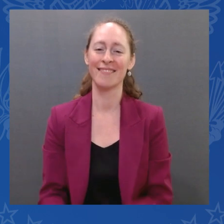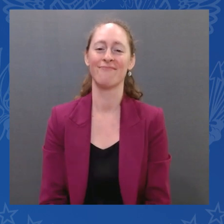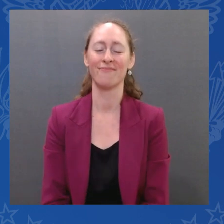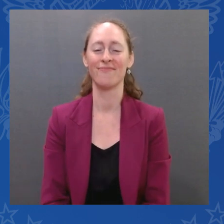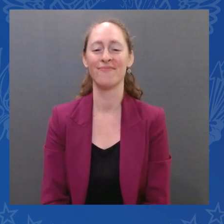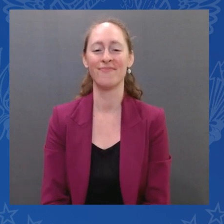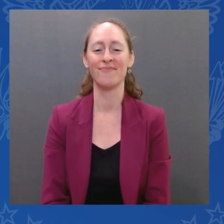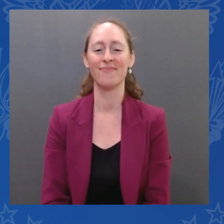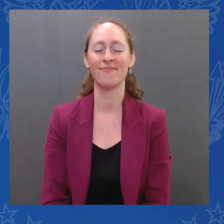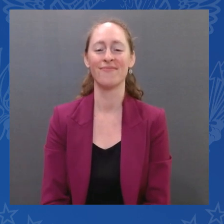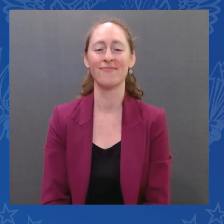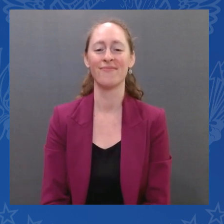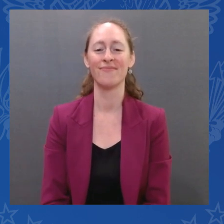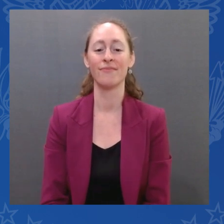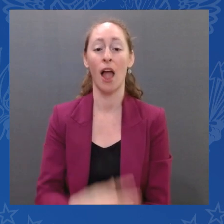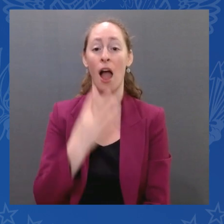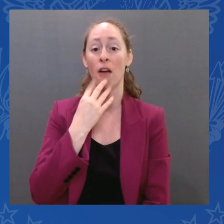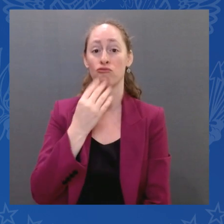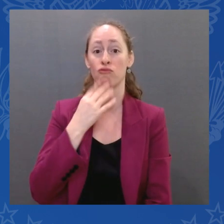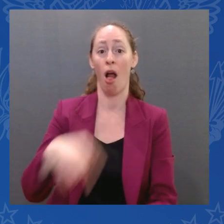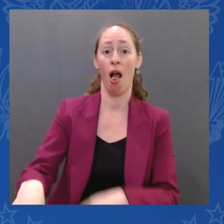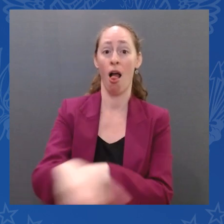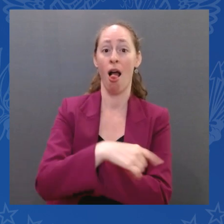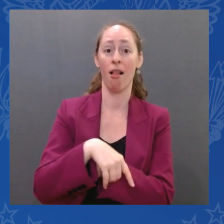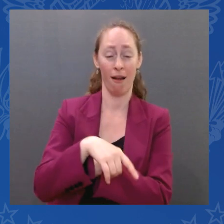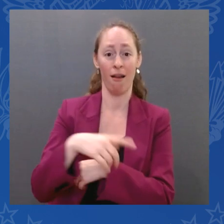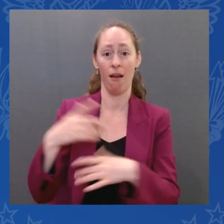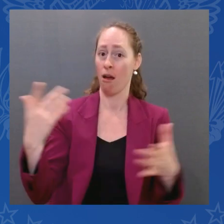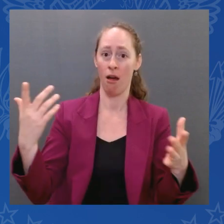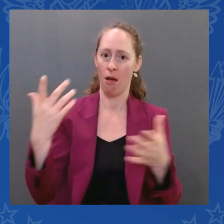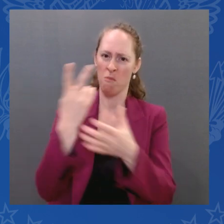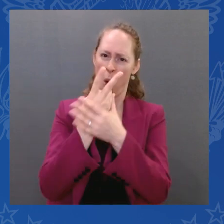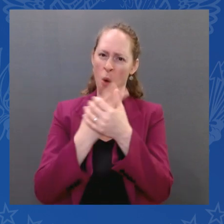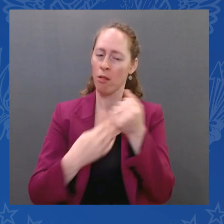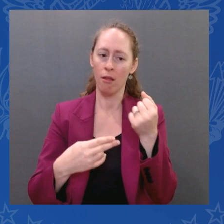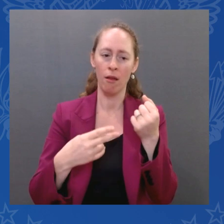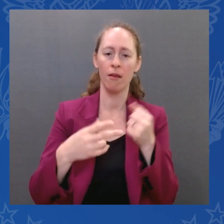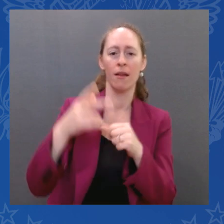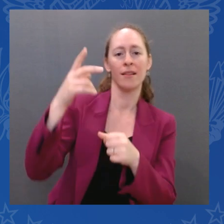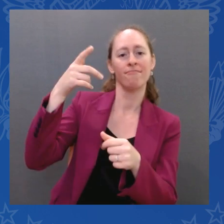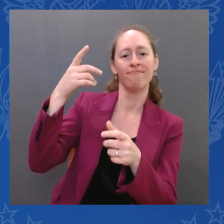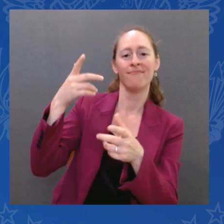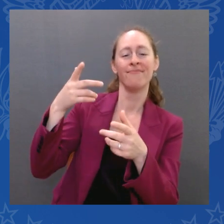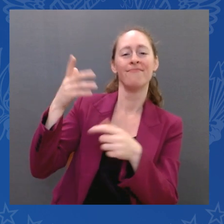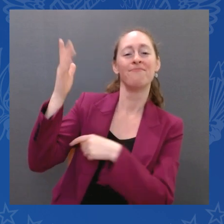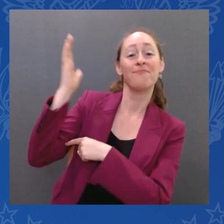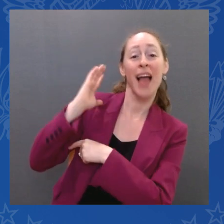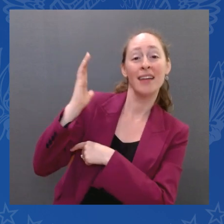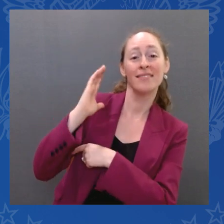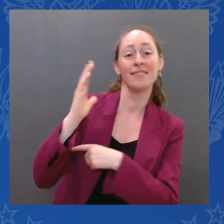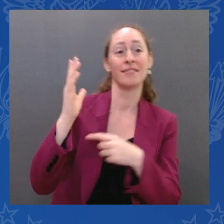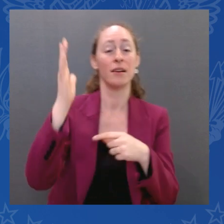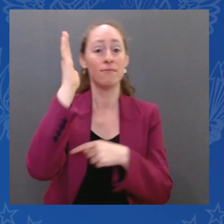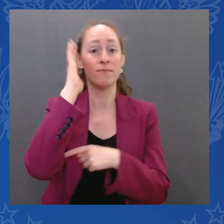Just moments ago, your plane, Air Force One, flew over. Working soul search for his father's donkeys.